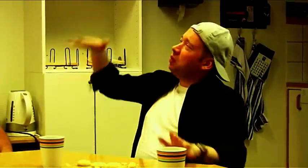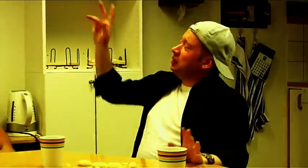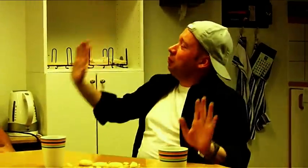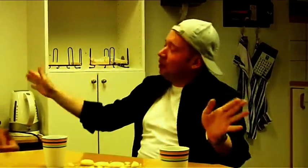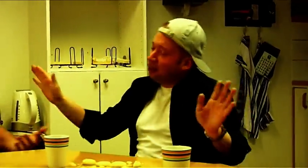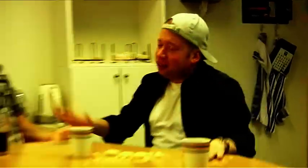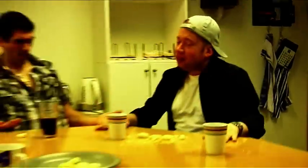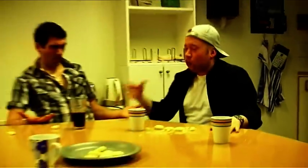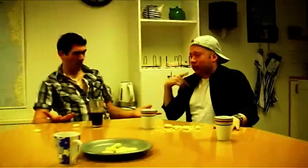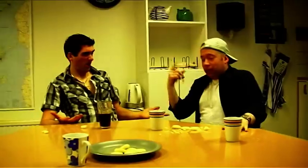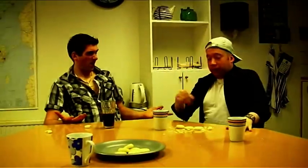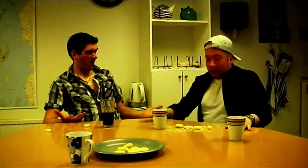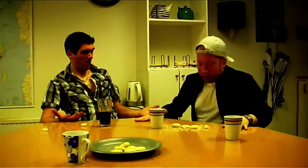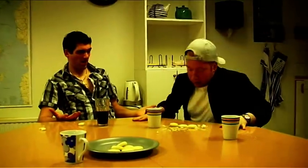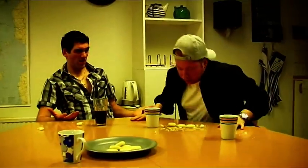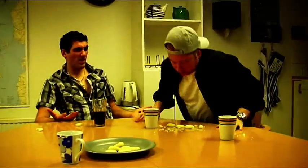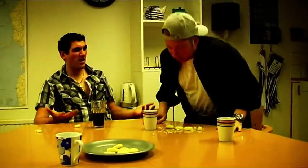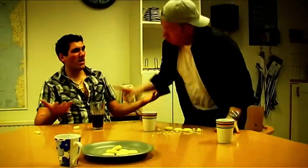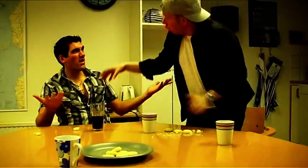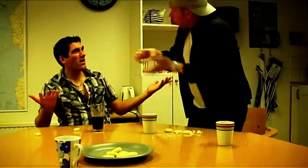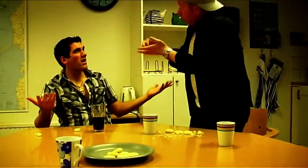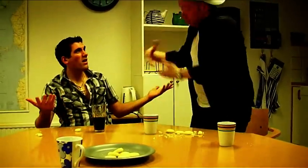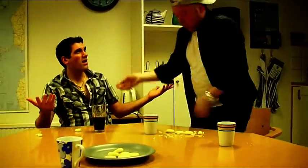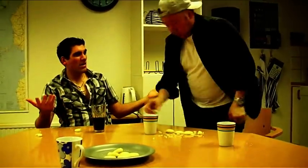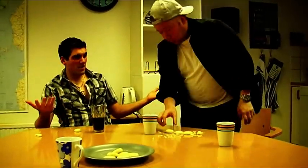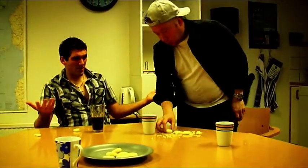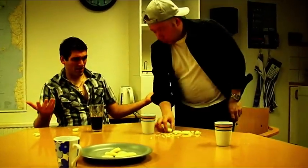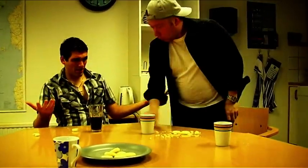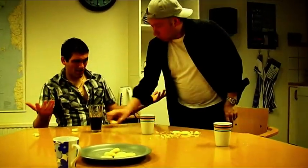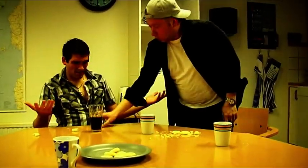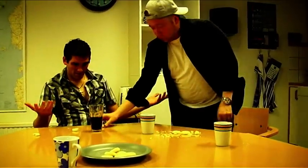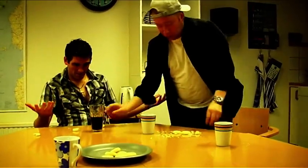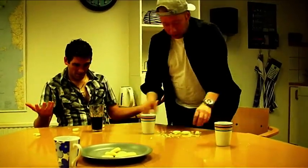grew up. I'm outta here. Here, have a cookie.